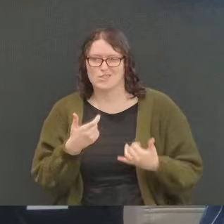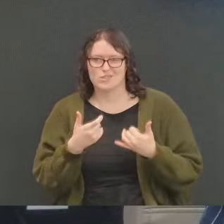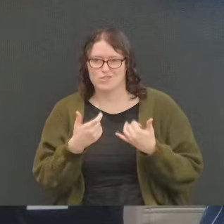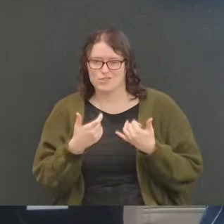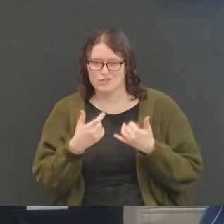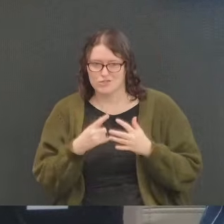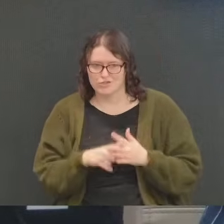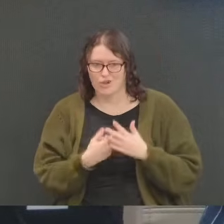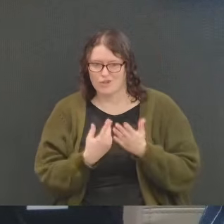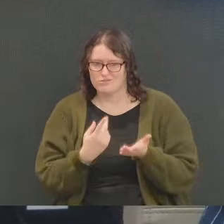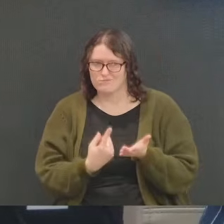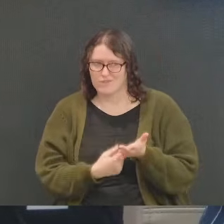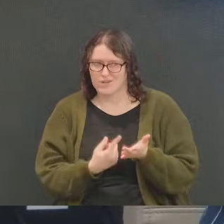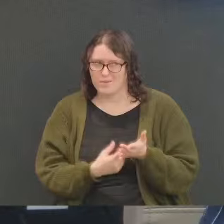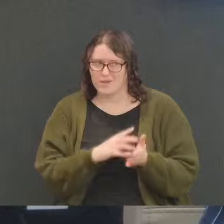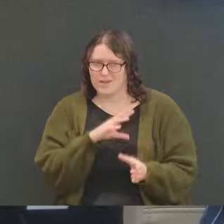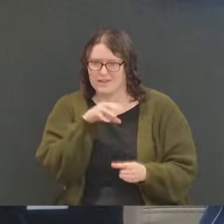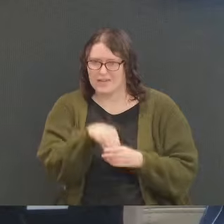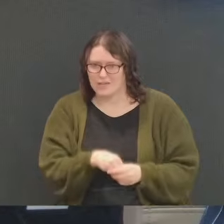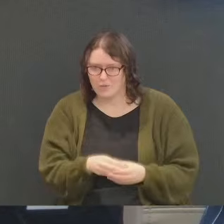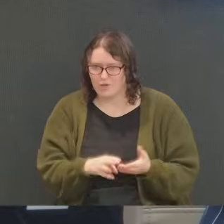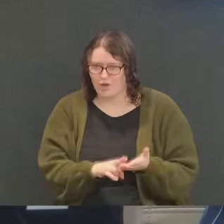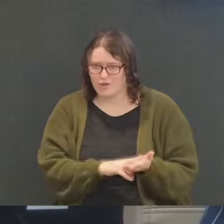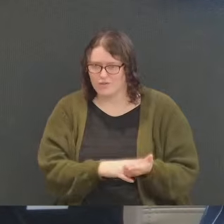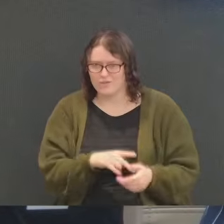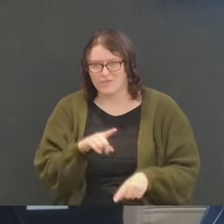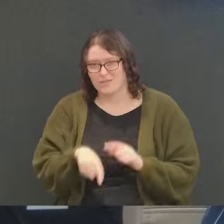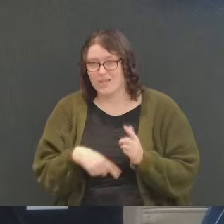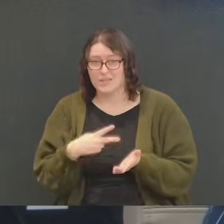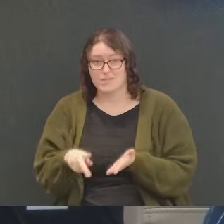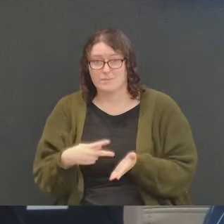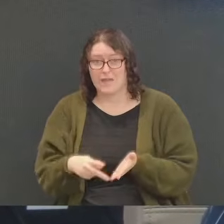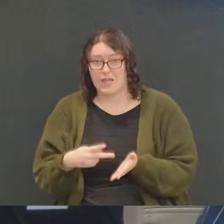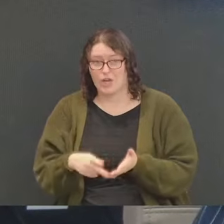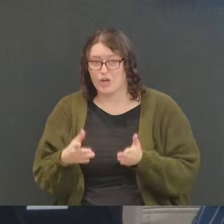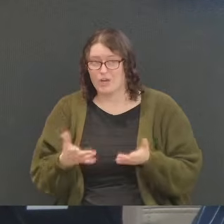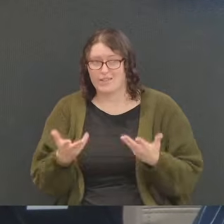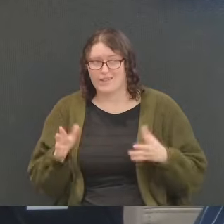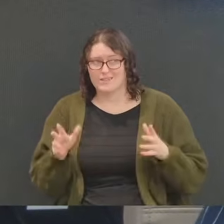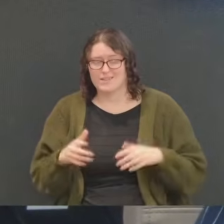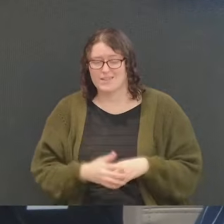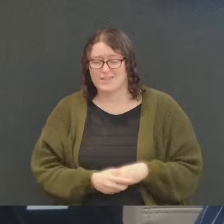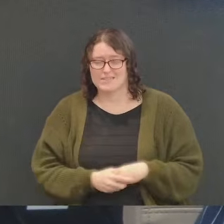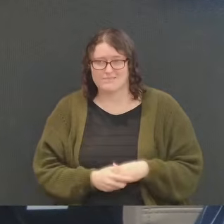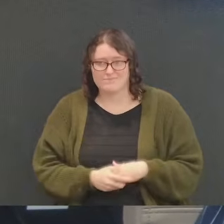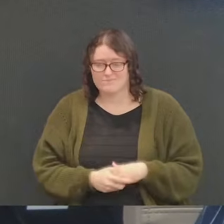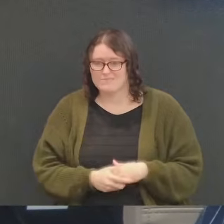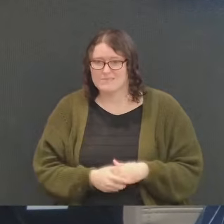agreements. We just can't be the payers and nothing else because we looking to have more